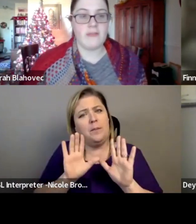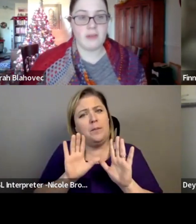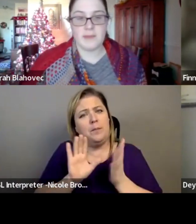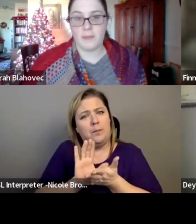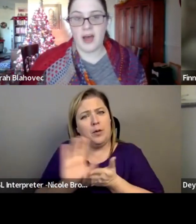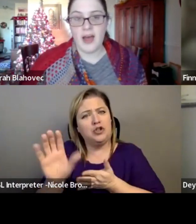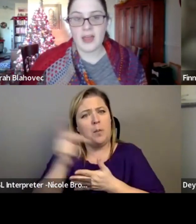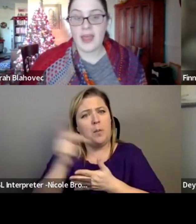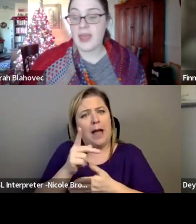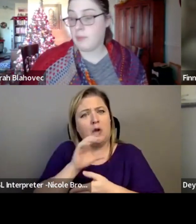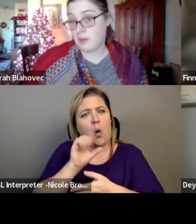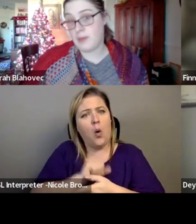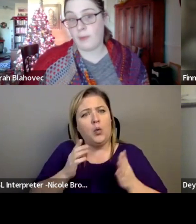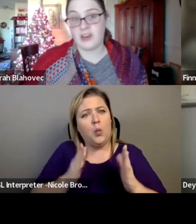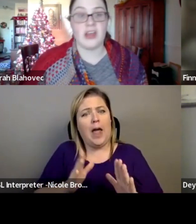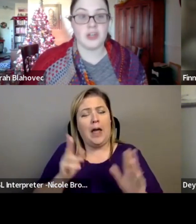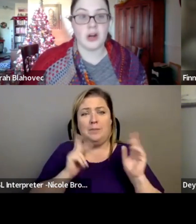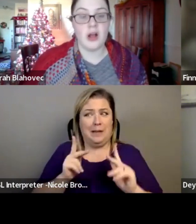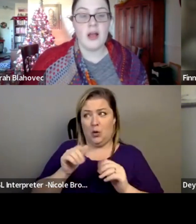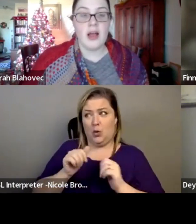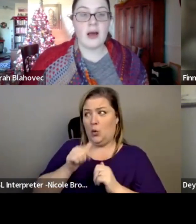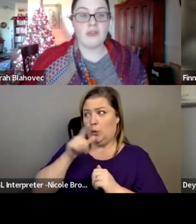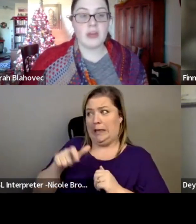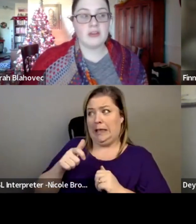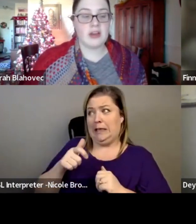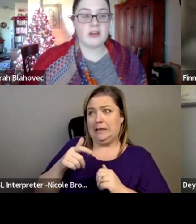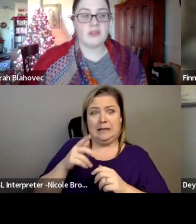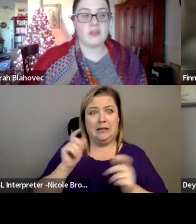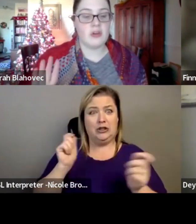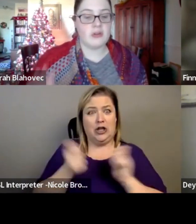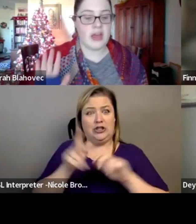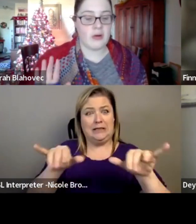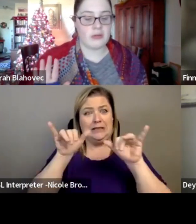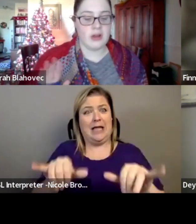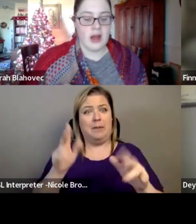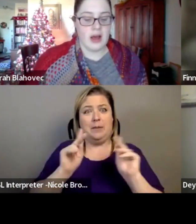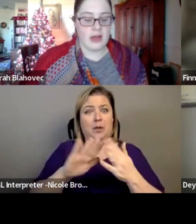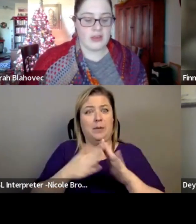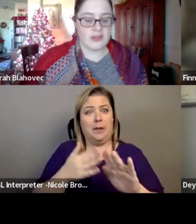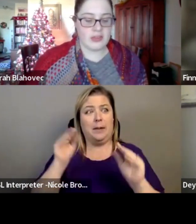leaving people behind and putting people in danger. So we need to kind of slow down this